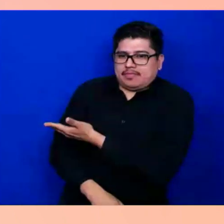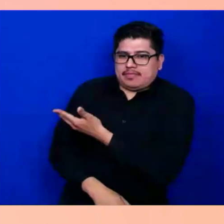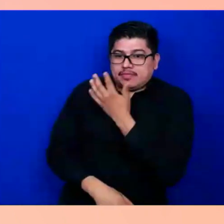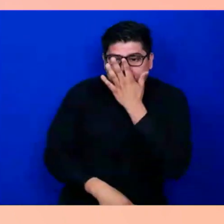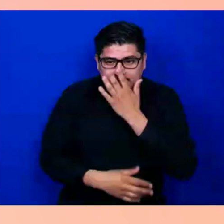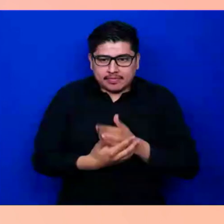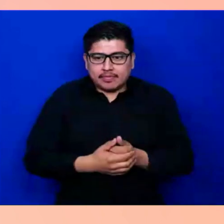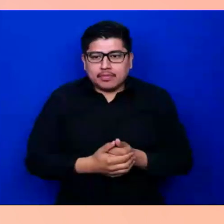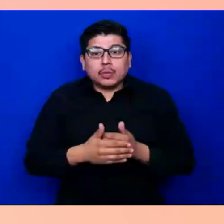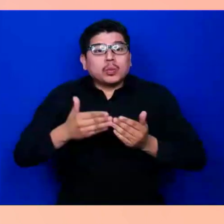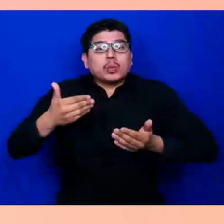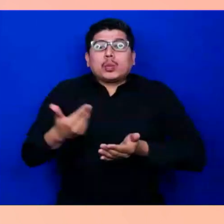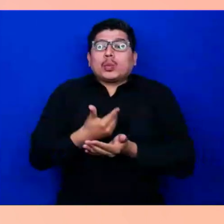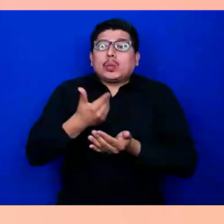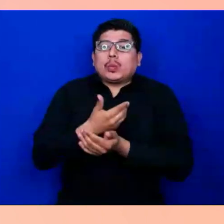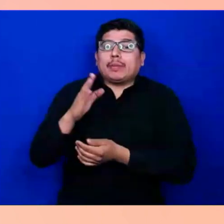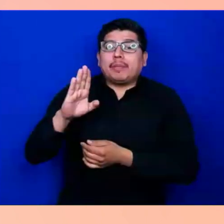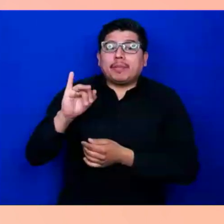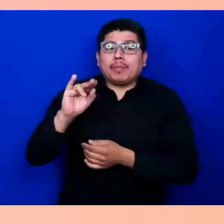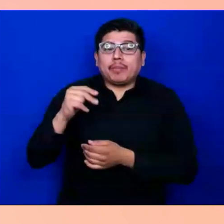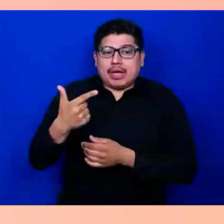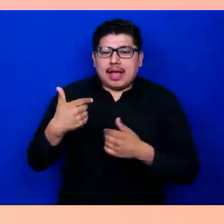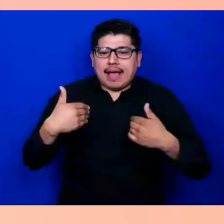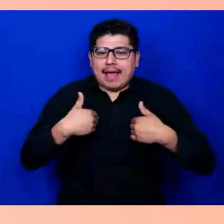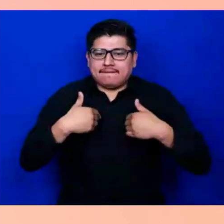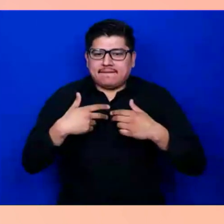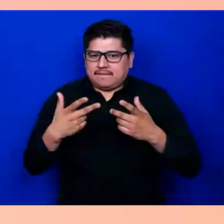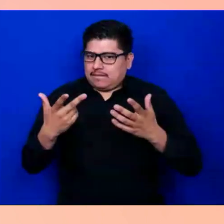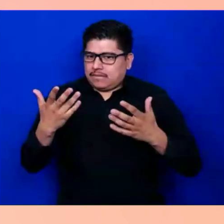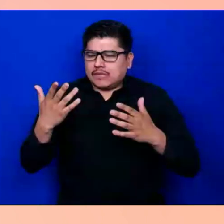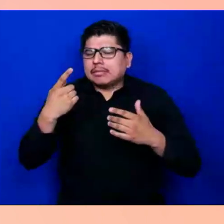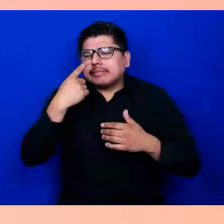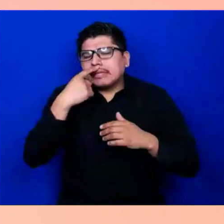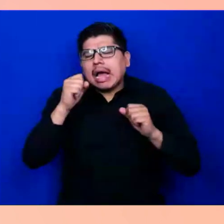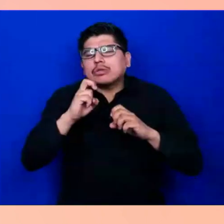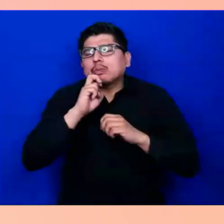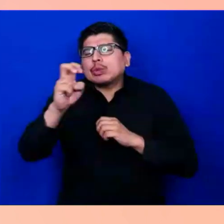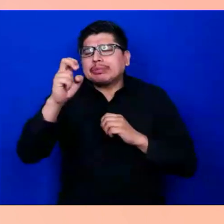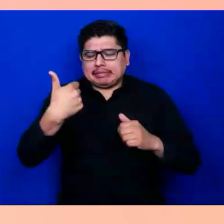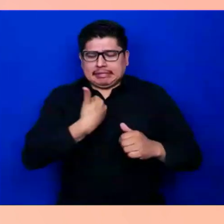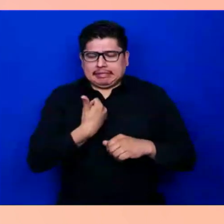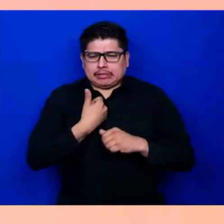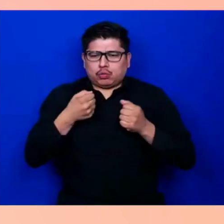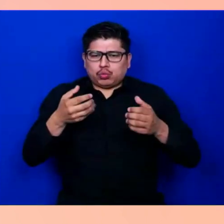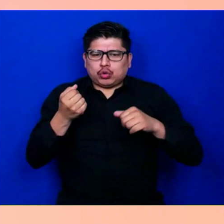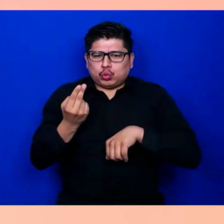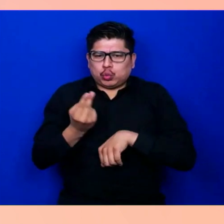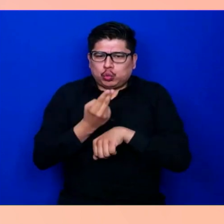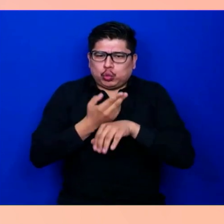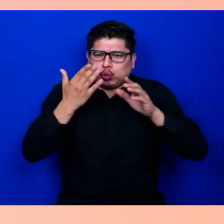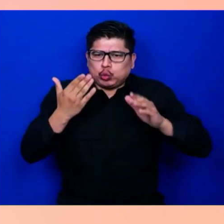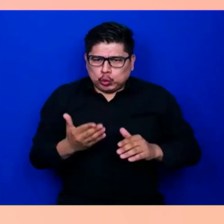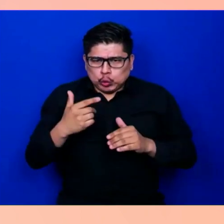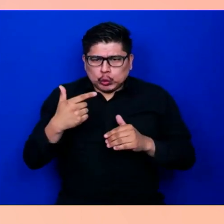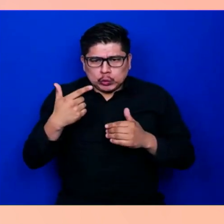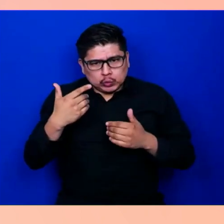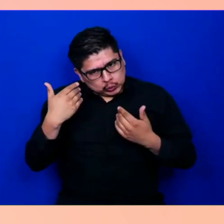a trip as a wheelchair user a scenario that can take time. Awesome. Let's report it up. What are some of